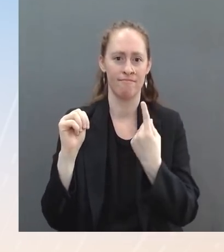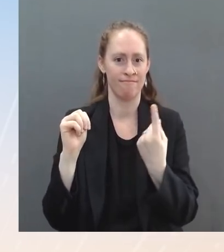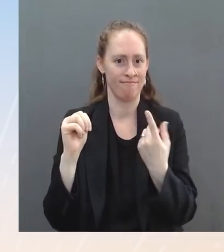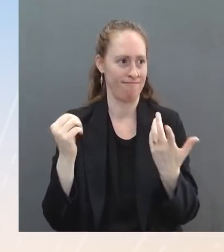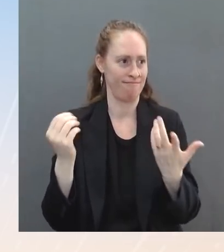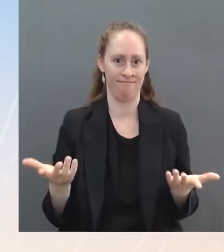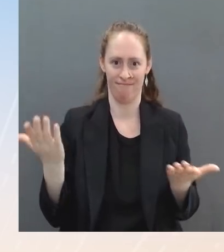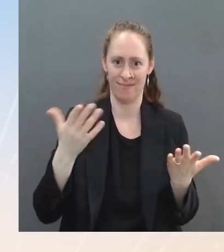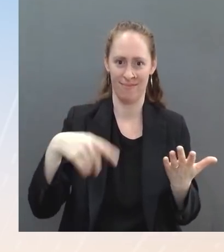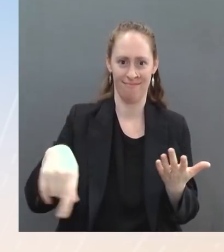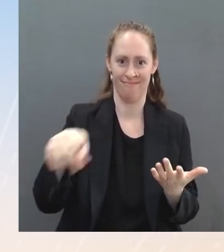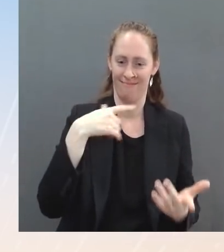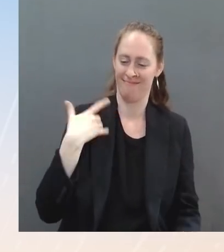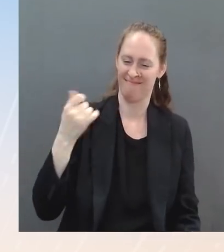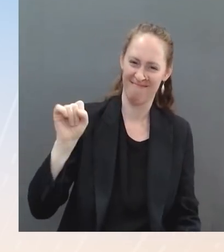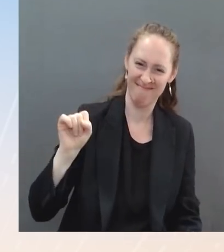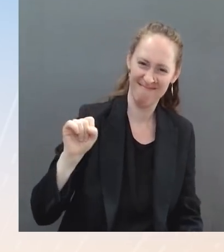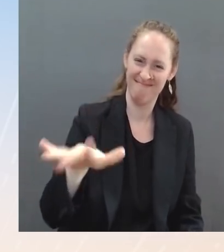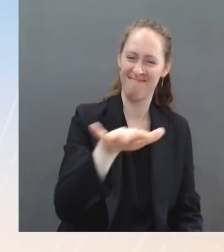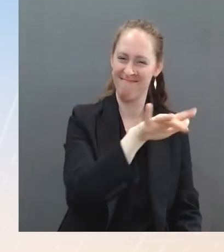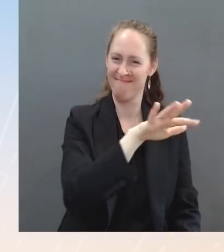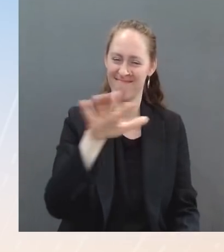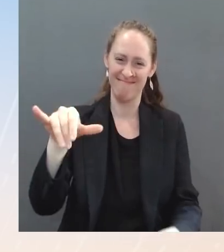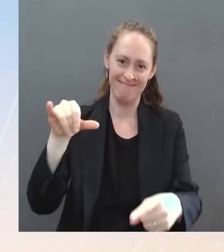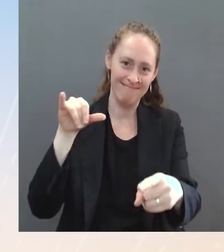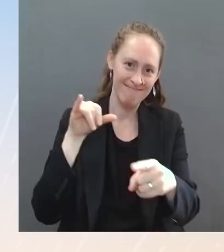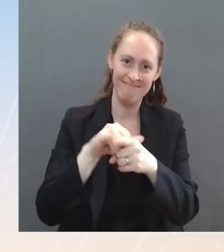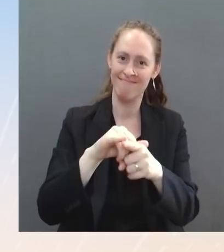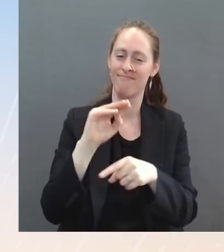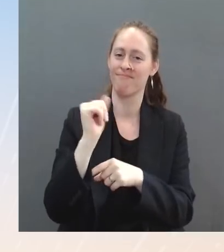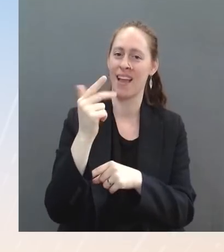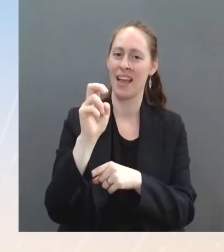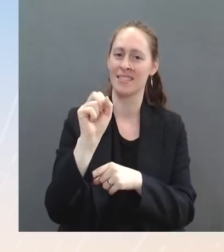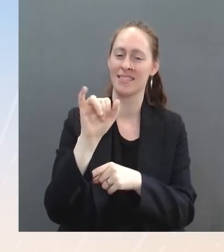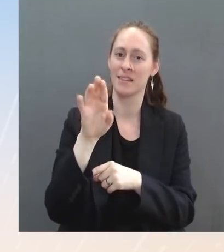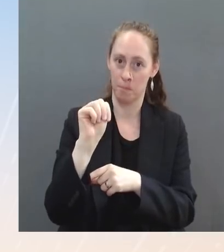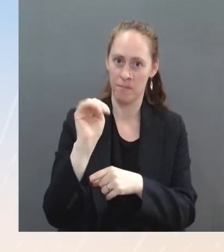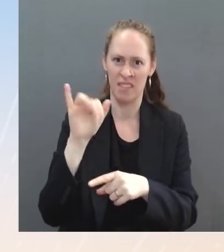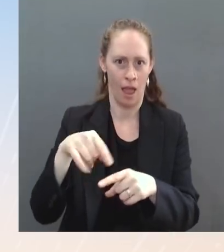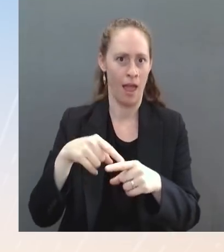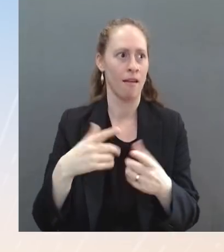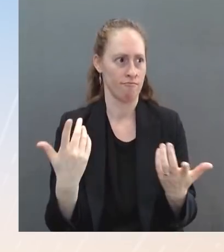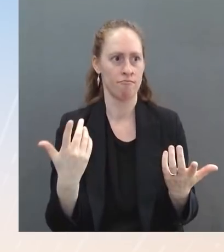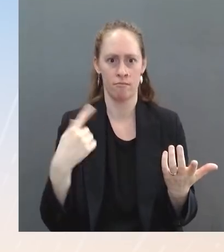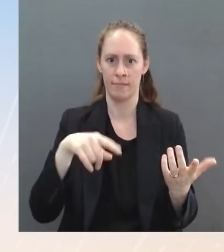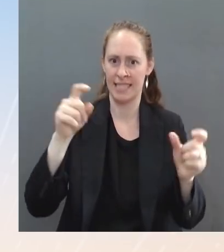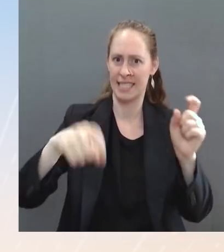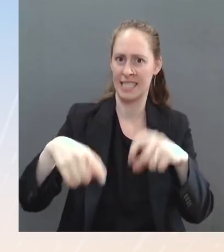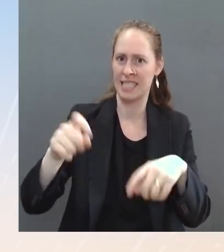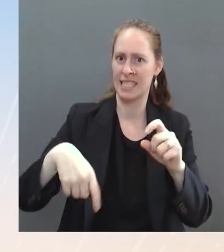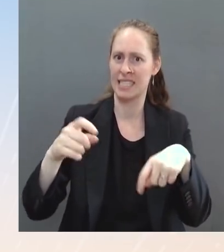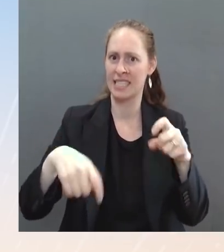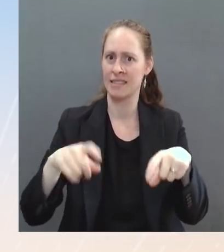And we are currently vulnerable to unreliable supply chains, which affects our national security.